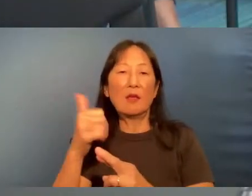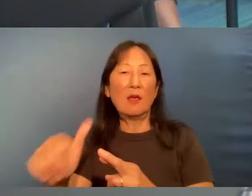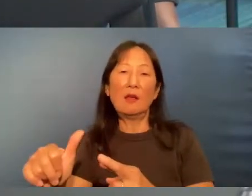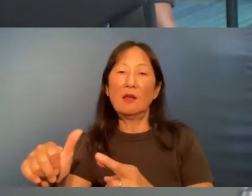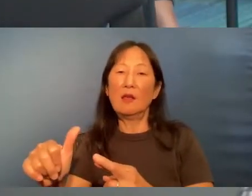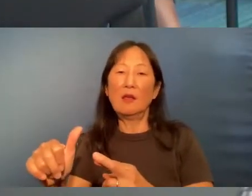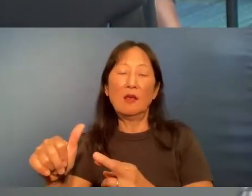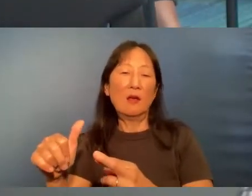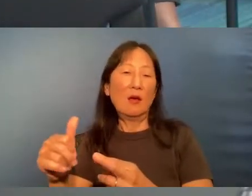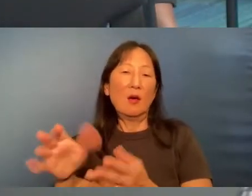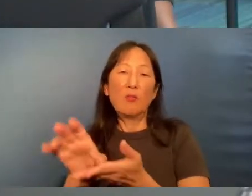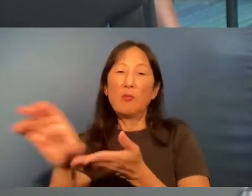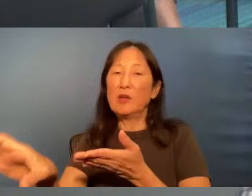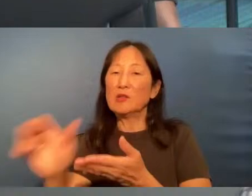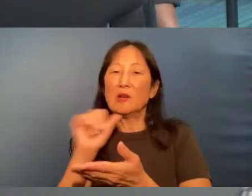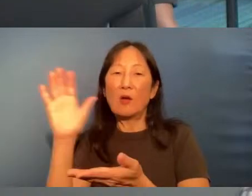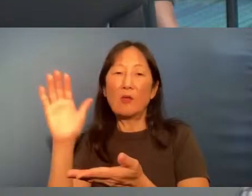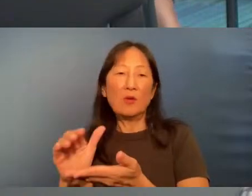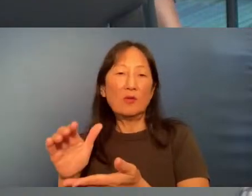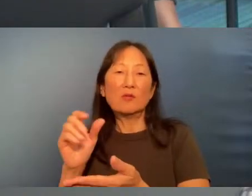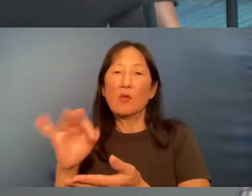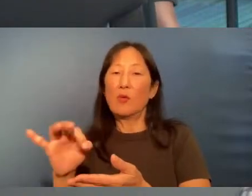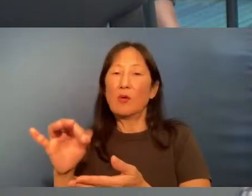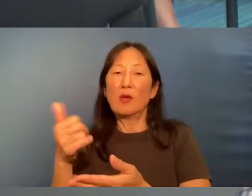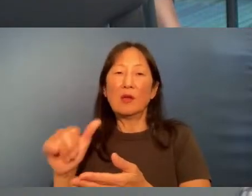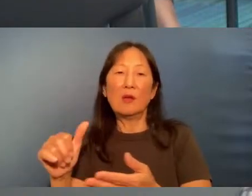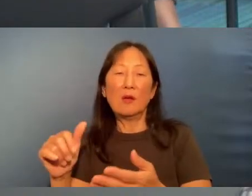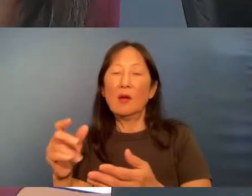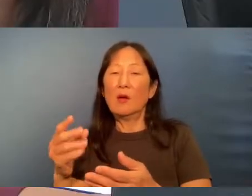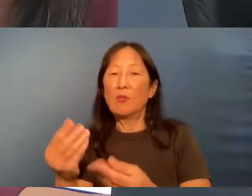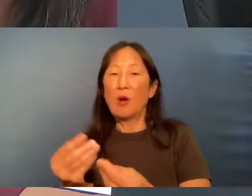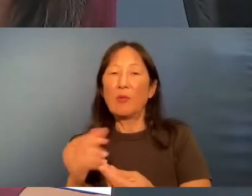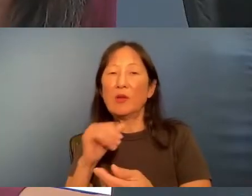or replace priorities identified in the executive budget. Thank you. Thank you.